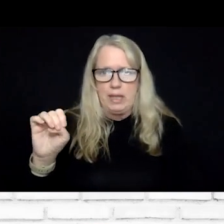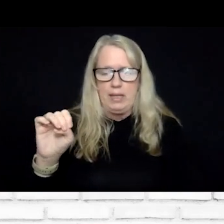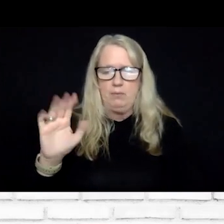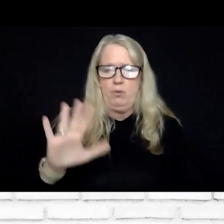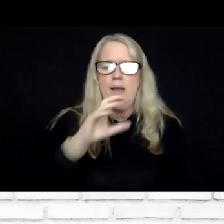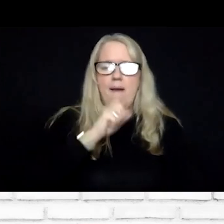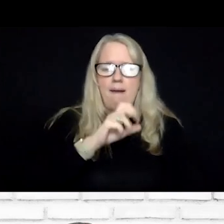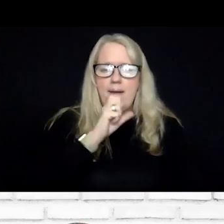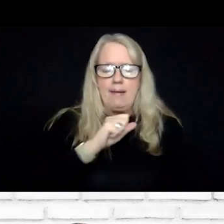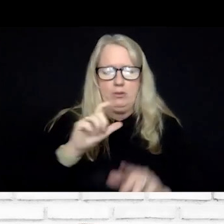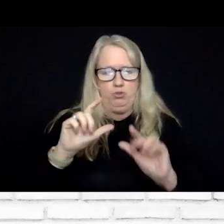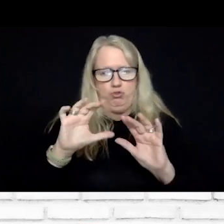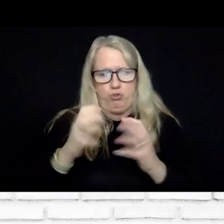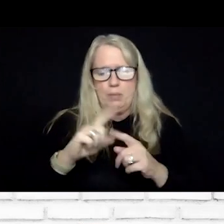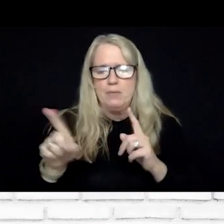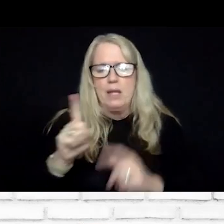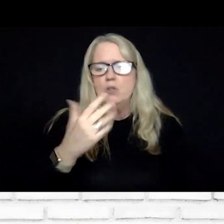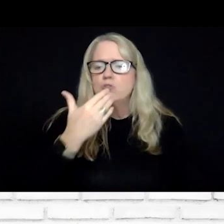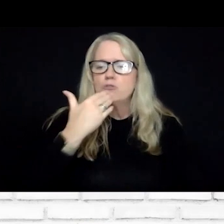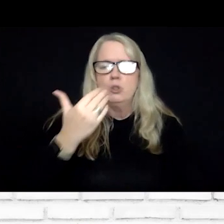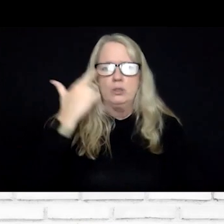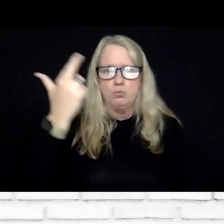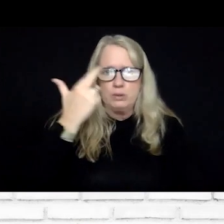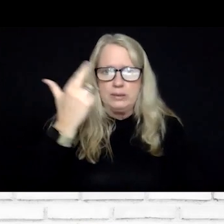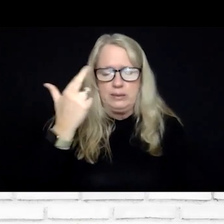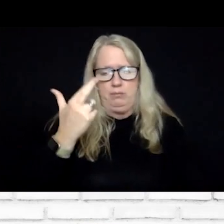GROUPS SO WE HAVE VERY GOOD REASON TO KEEP THE ONGOING EFFORTS.